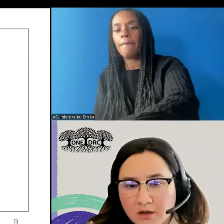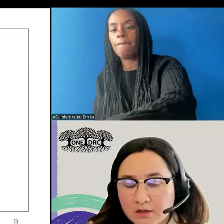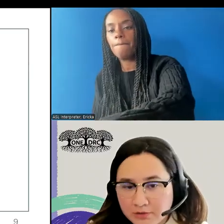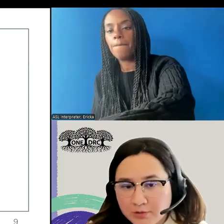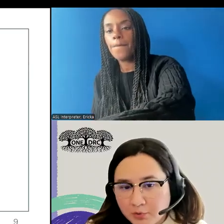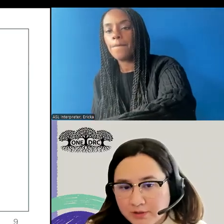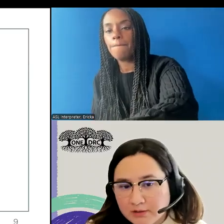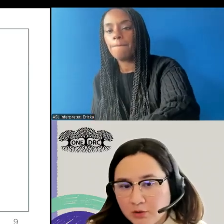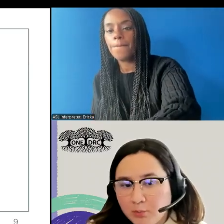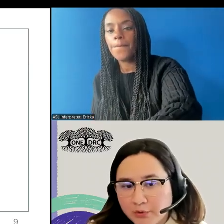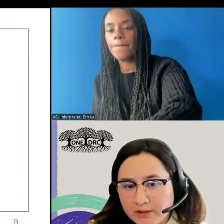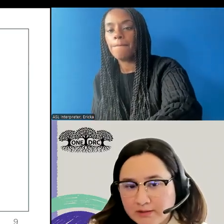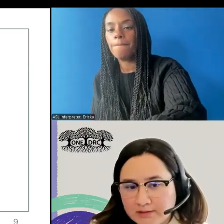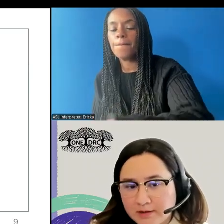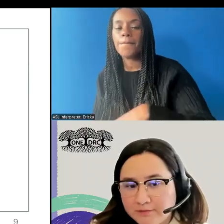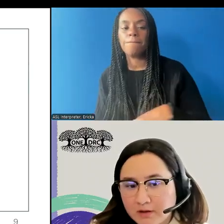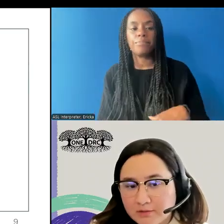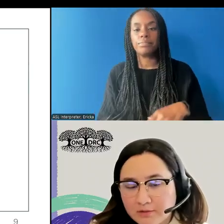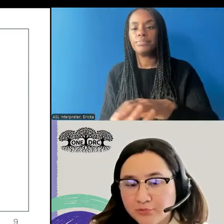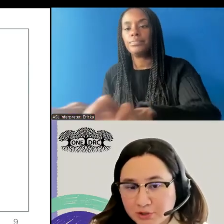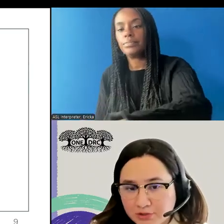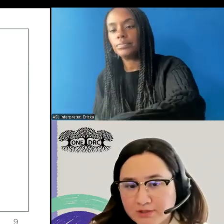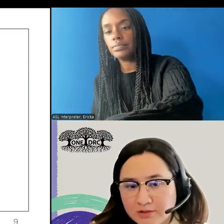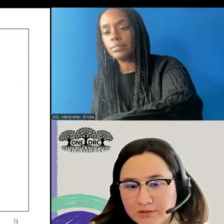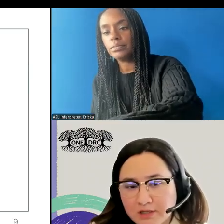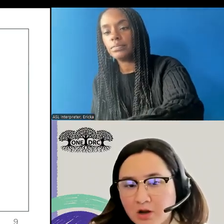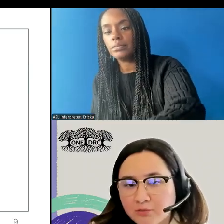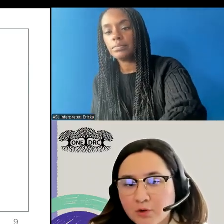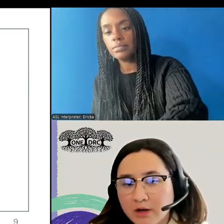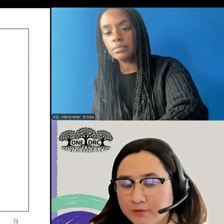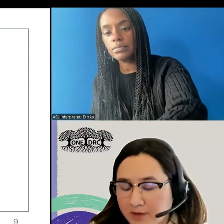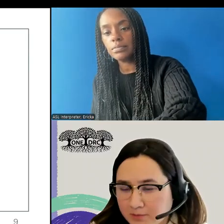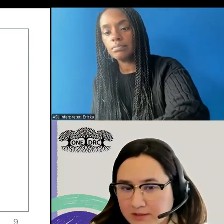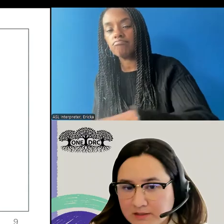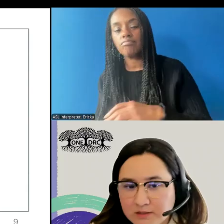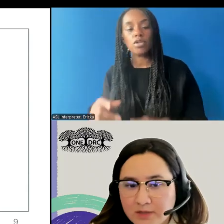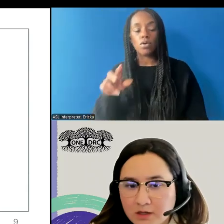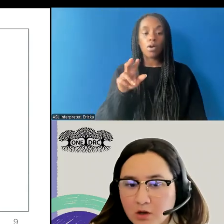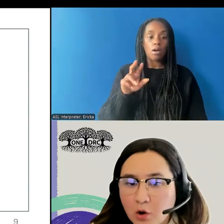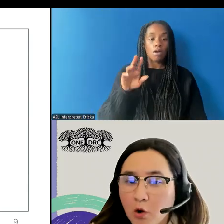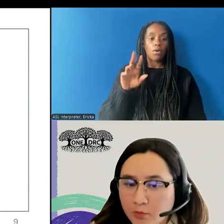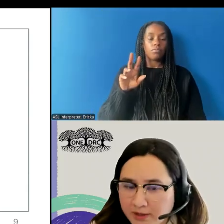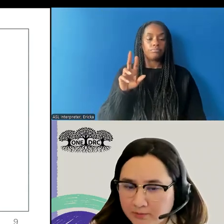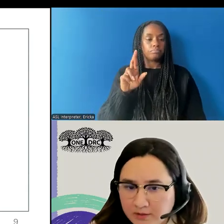Another important legal point is that regional centers cannot require families to make a copayment